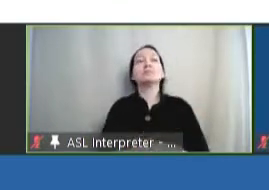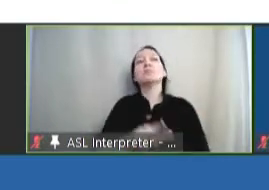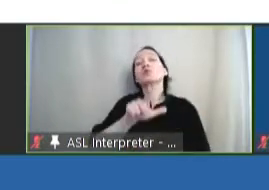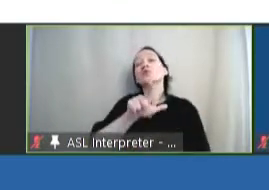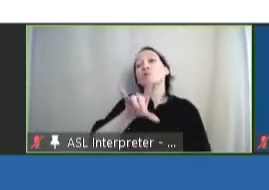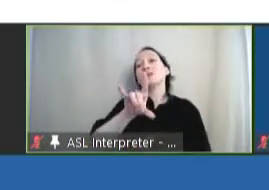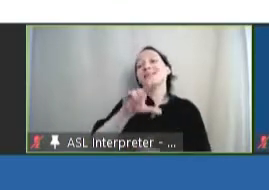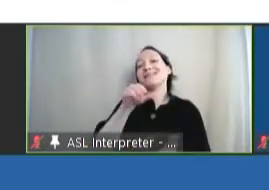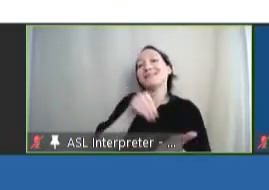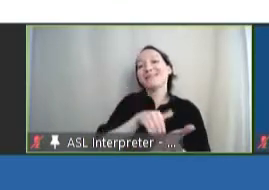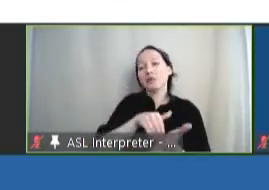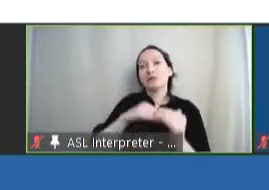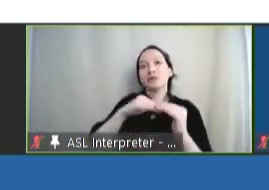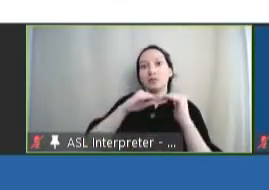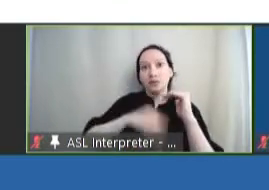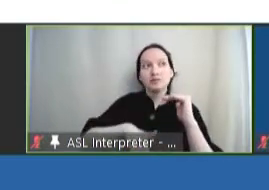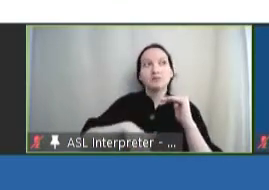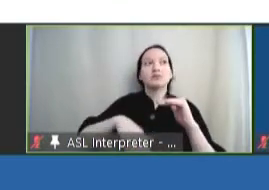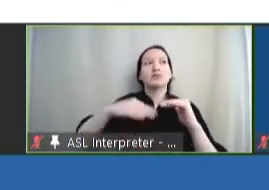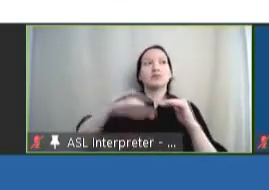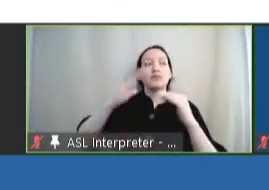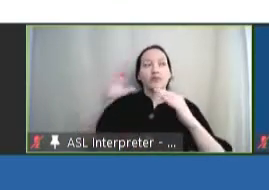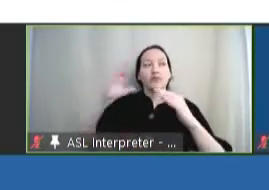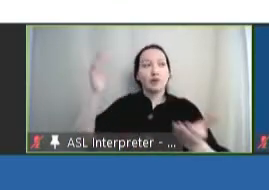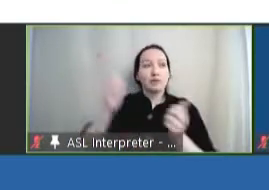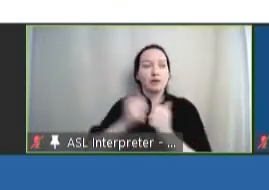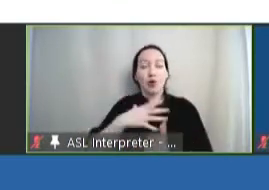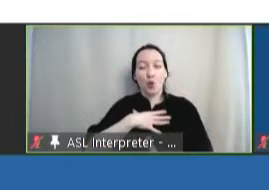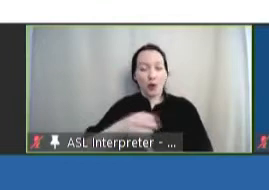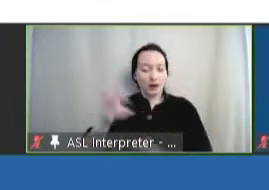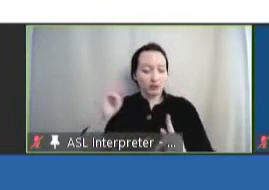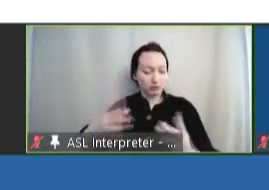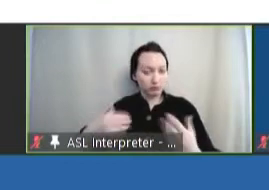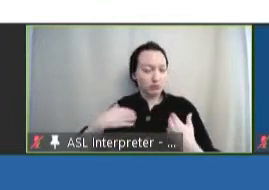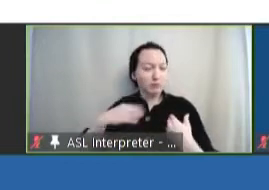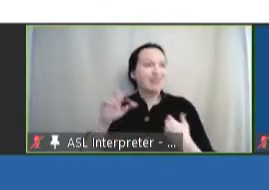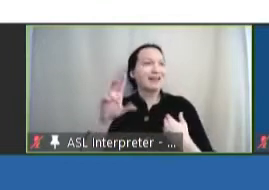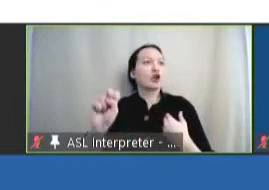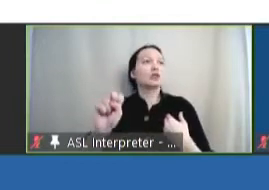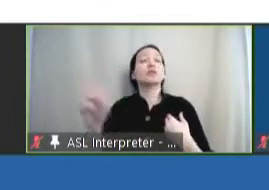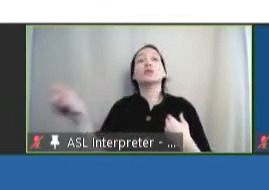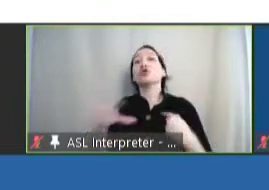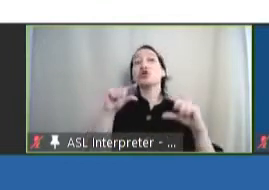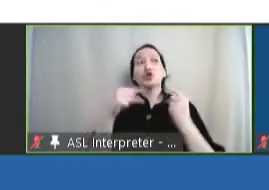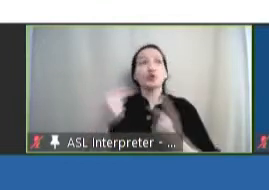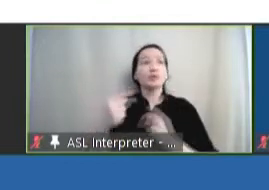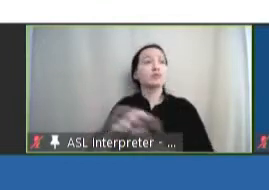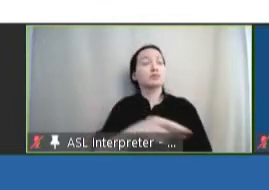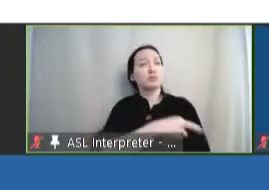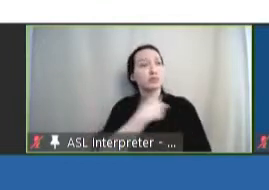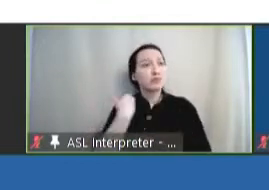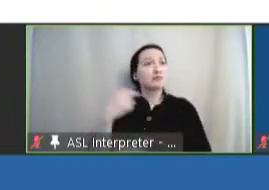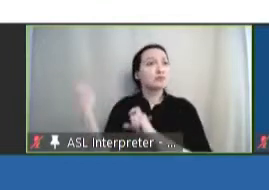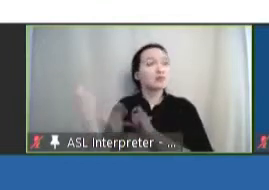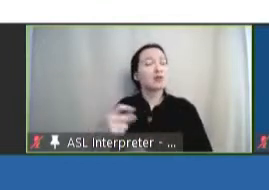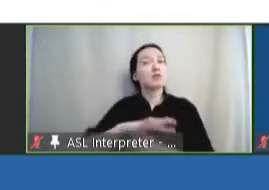fewer deaths among white beneficiaries. Another group that was at risk of COVID-19 outcomes